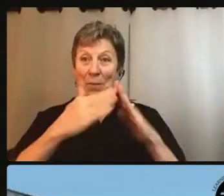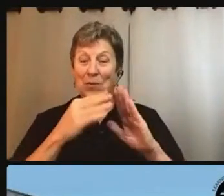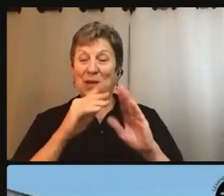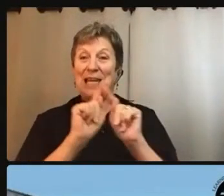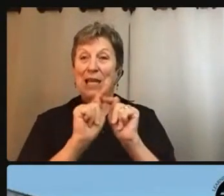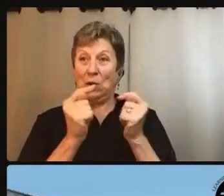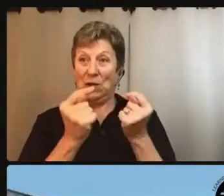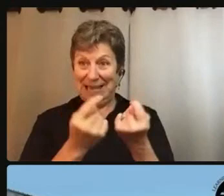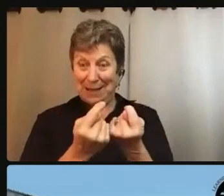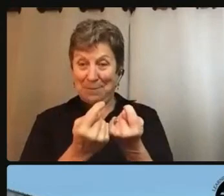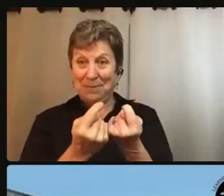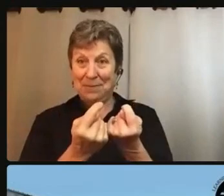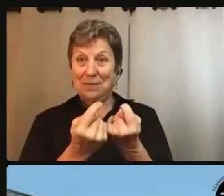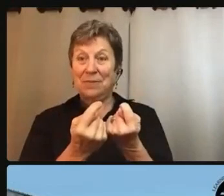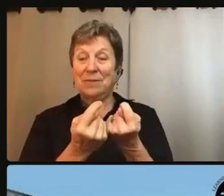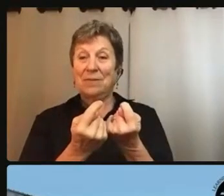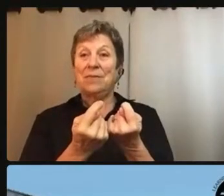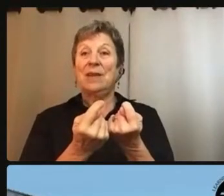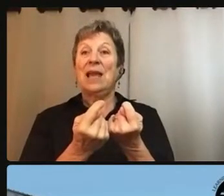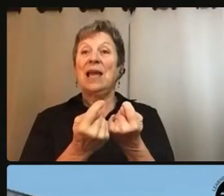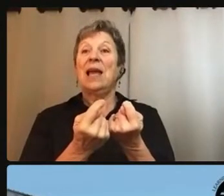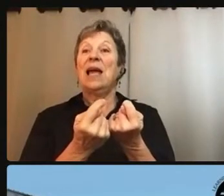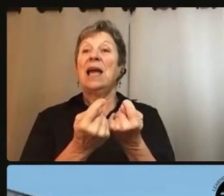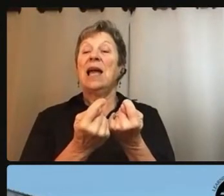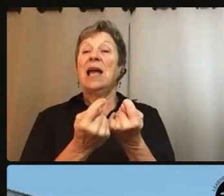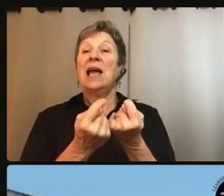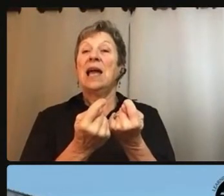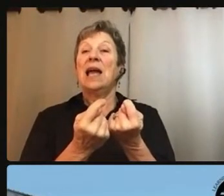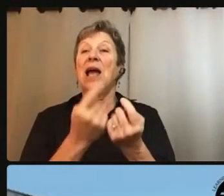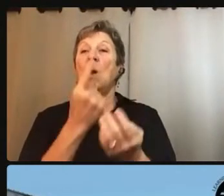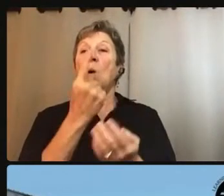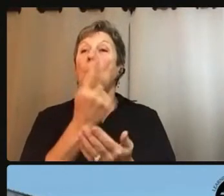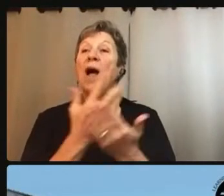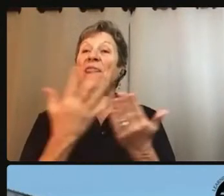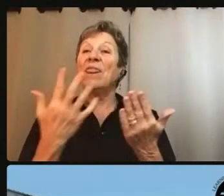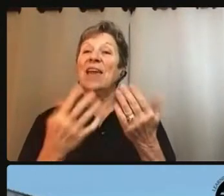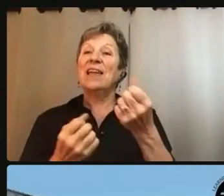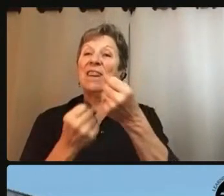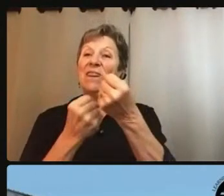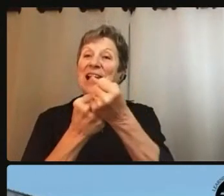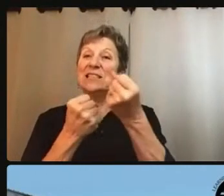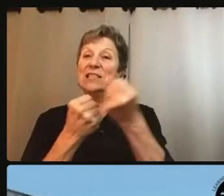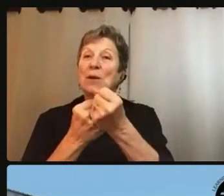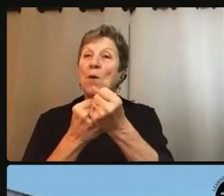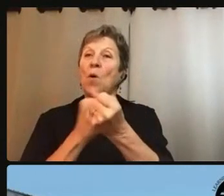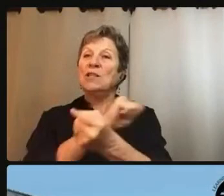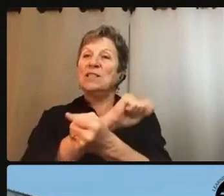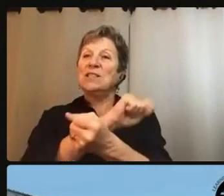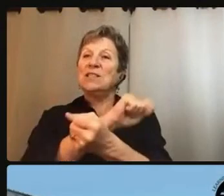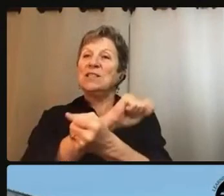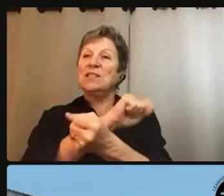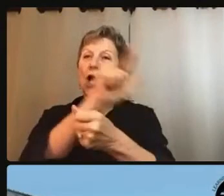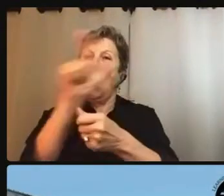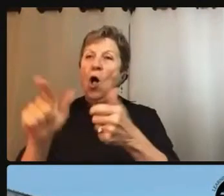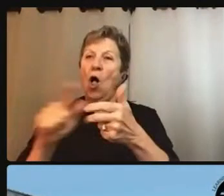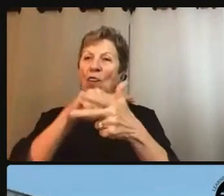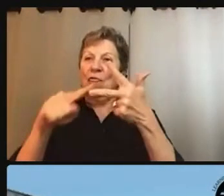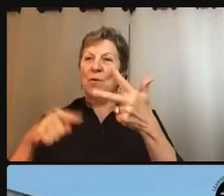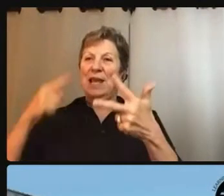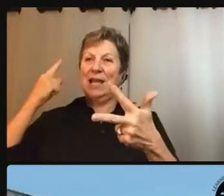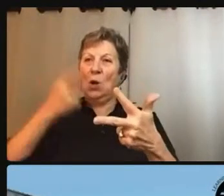I HAVE TO SERVE THE COMMUNITY